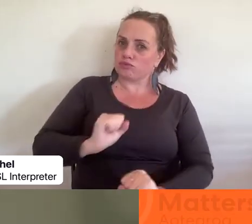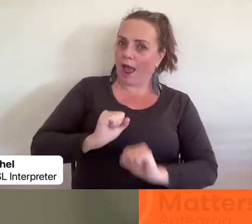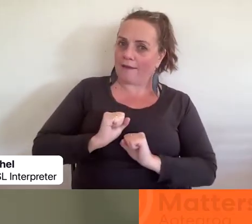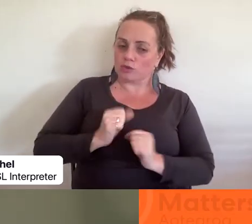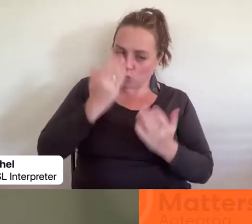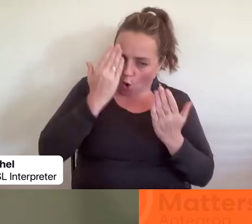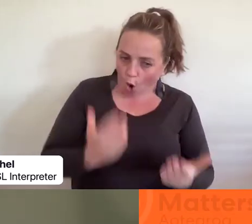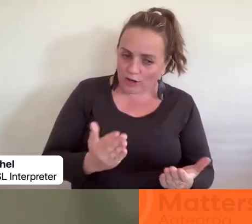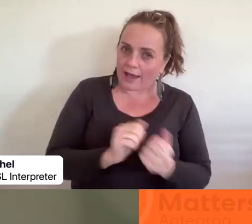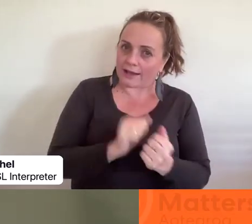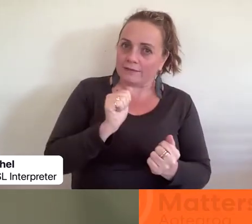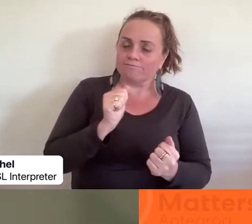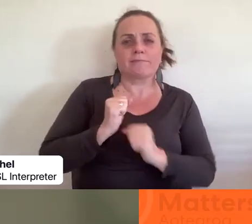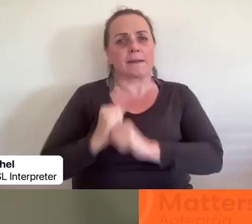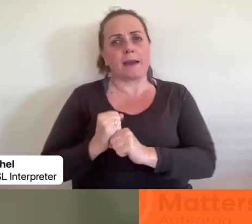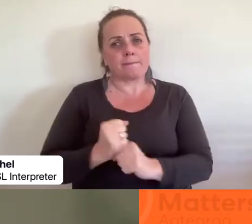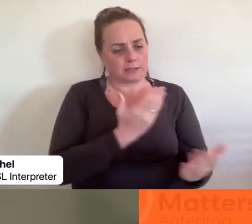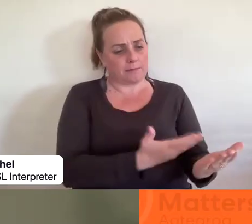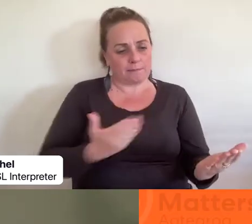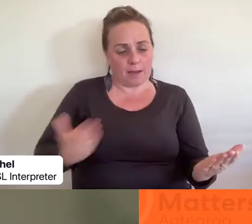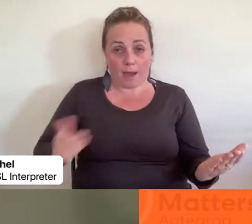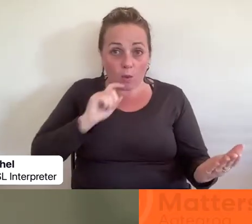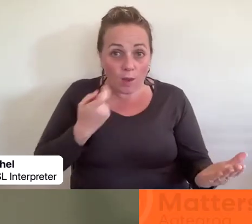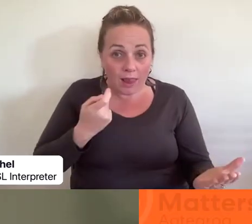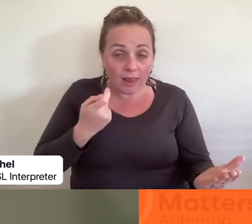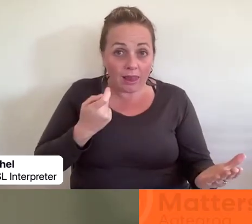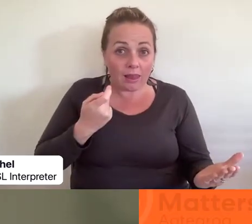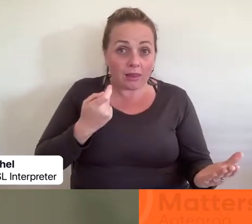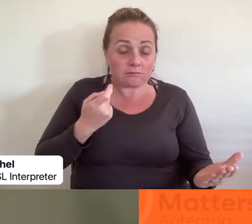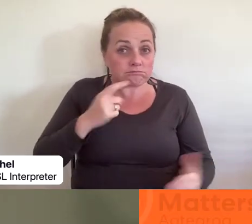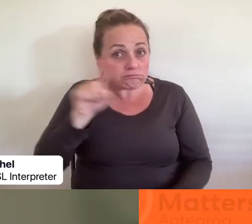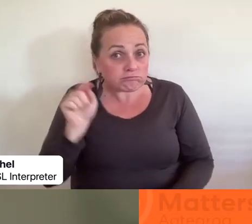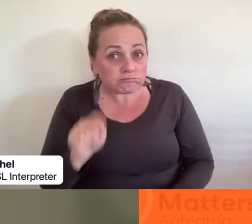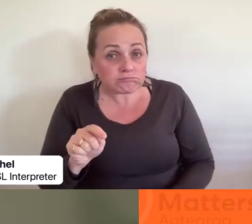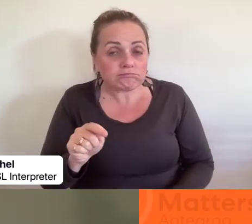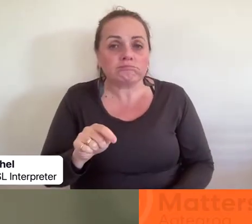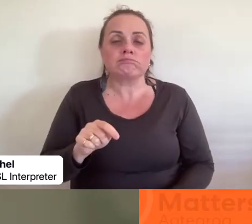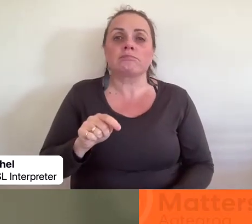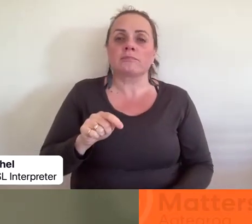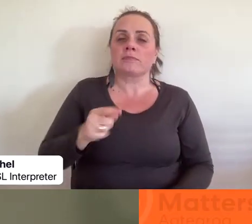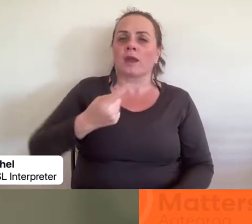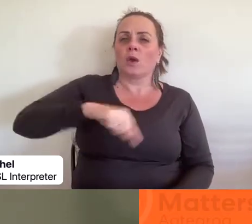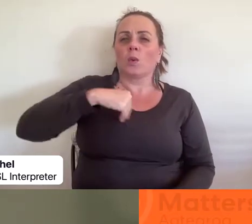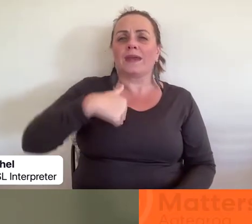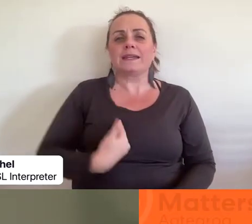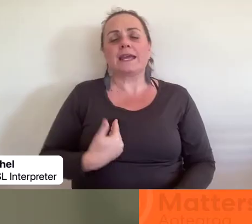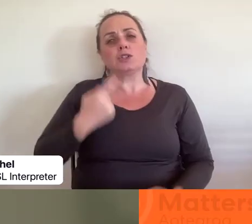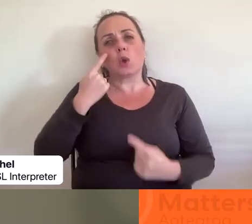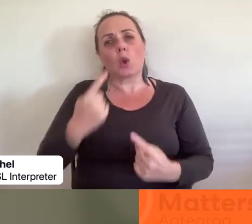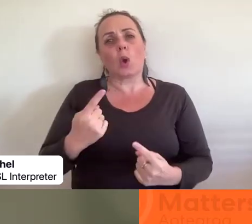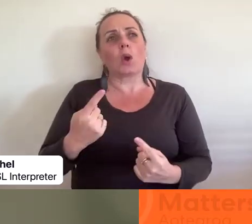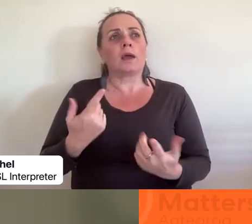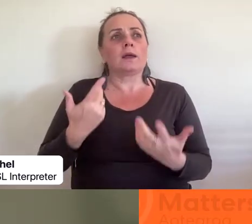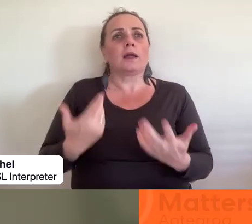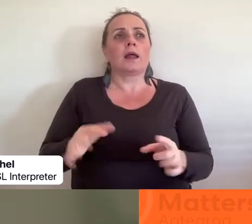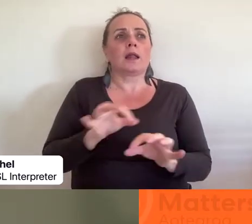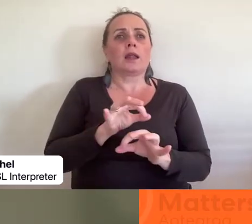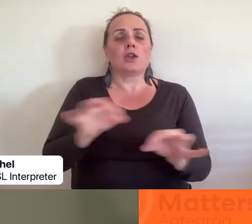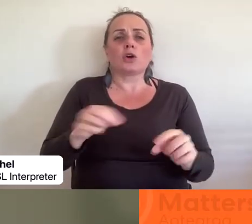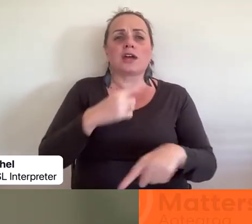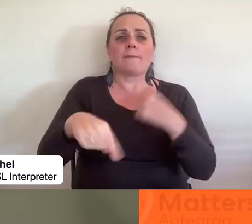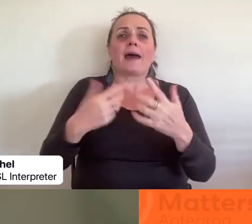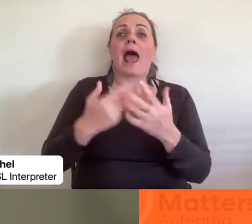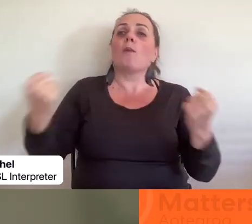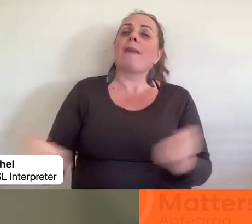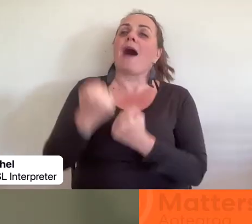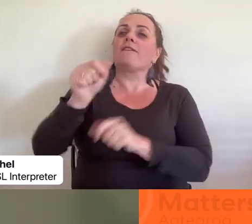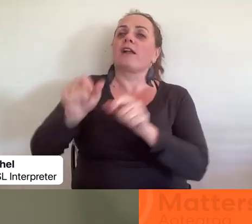commitments. A democracy should be judged not by how well it serves the powerful, but by how